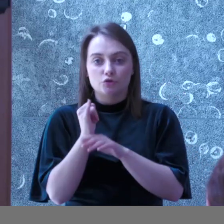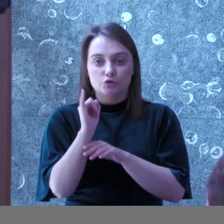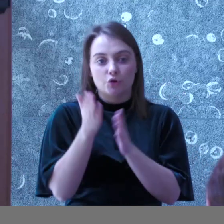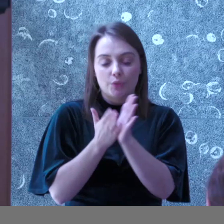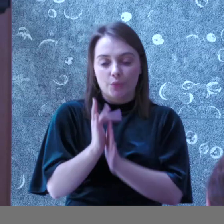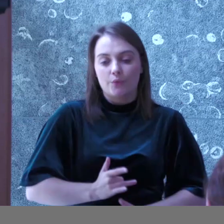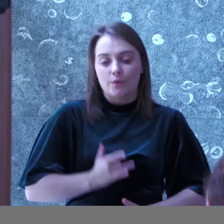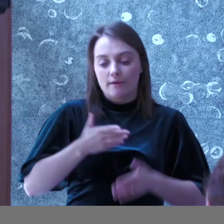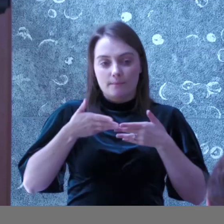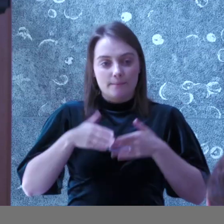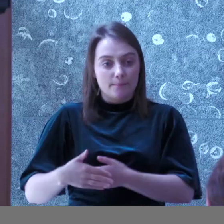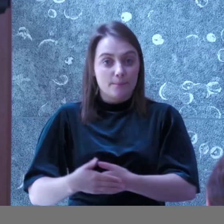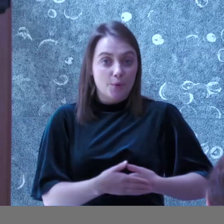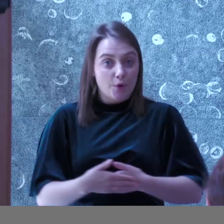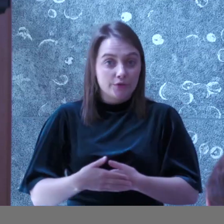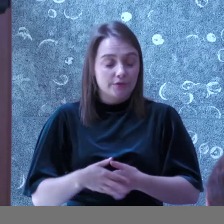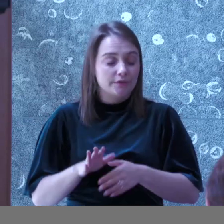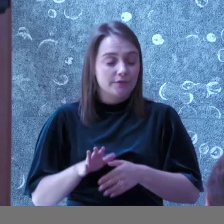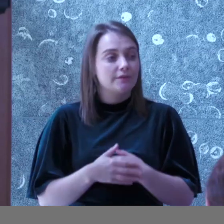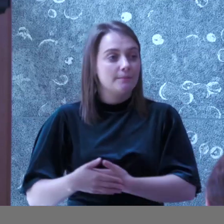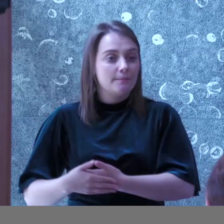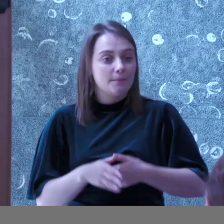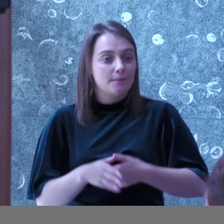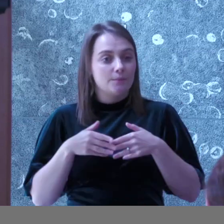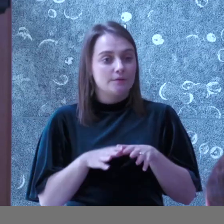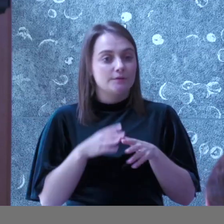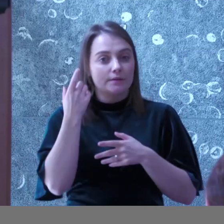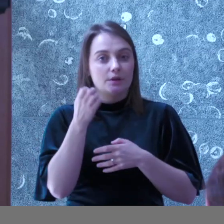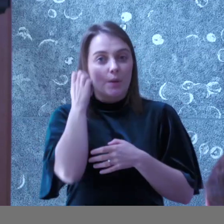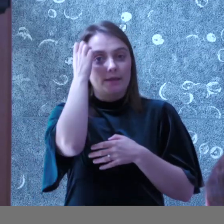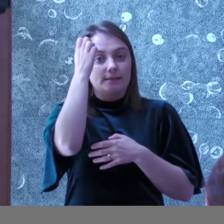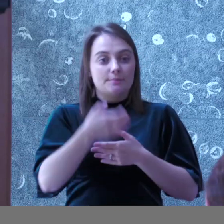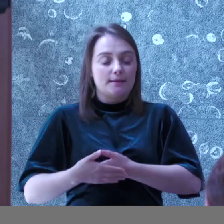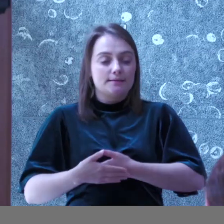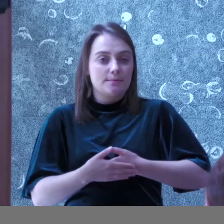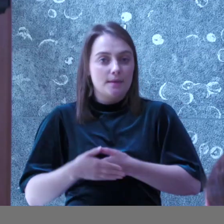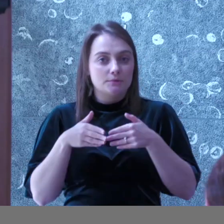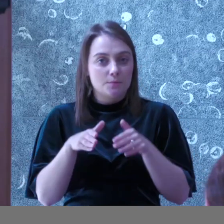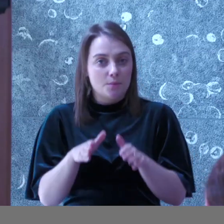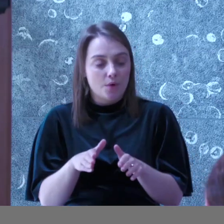a baby to when they are anticipating bringing a baby into the world. Positively or negatively.